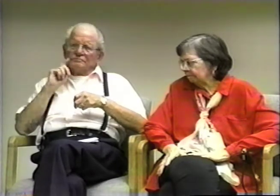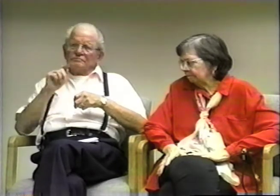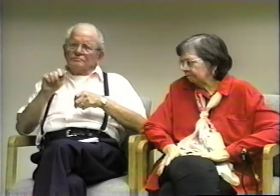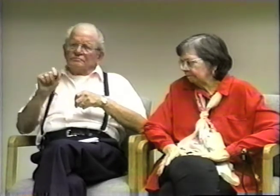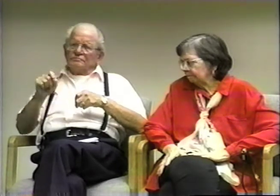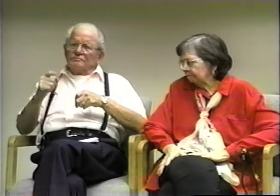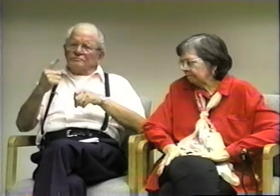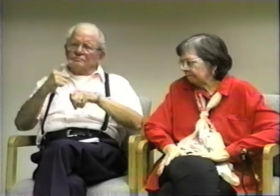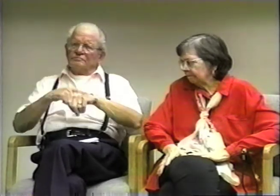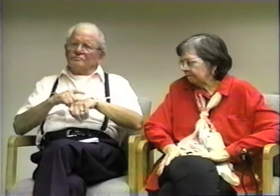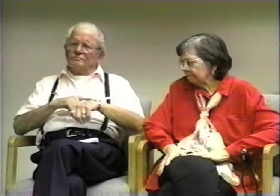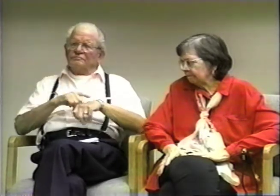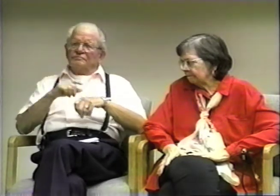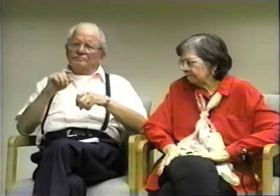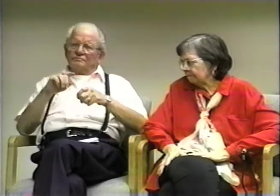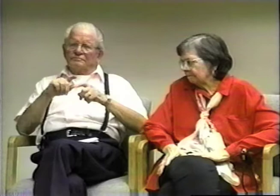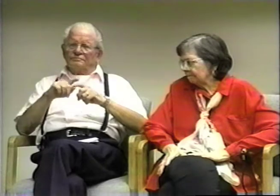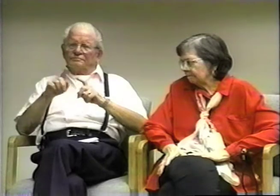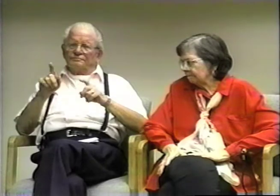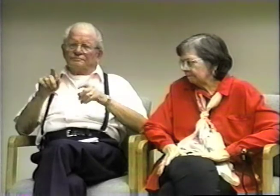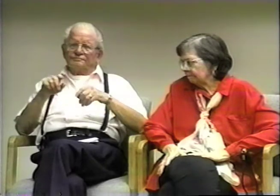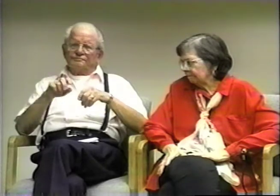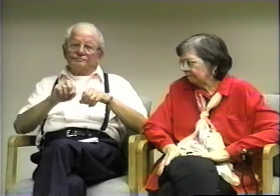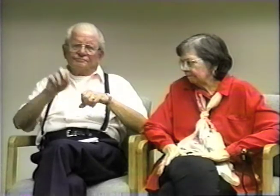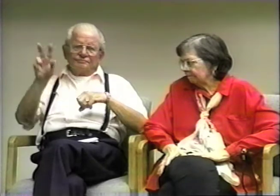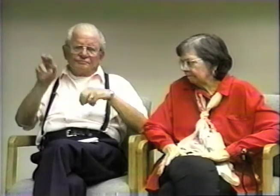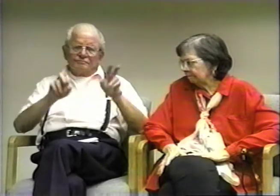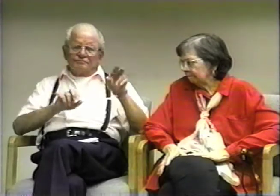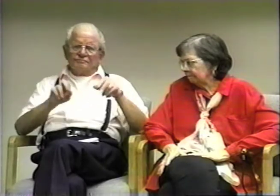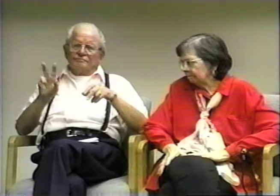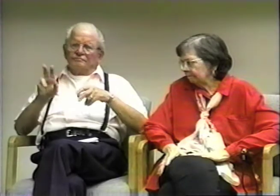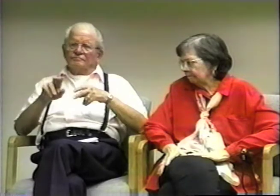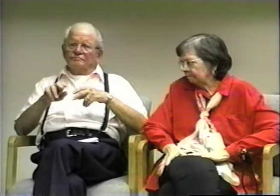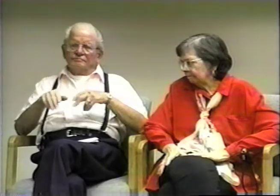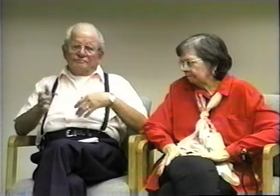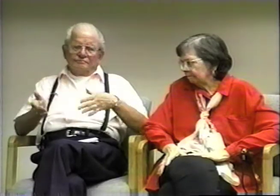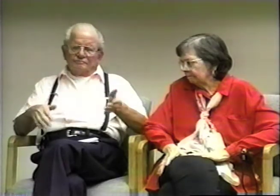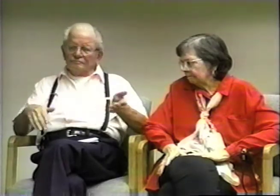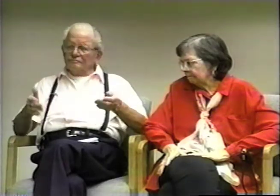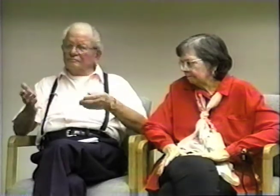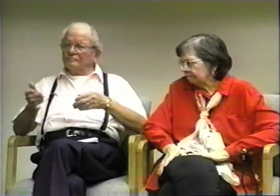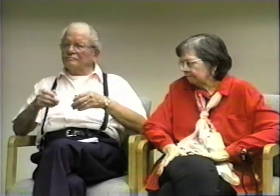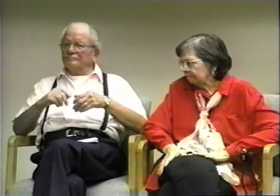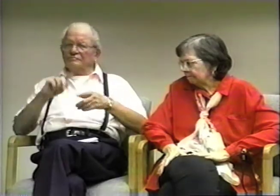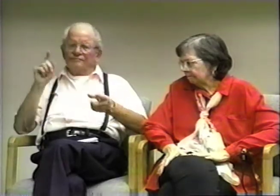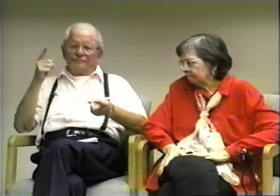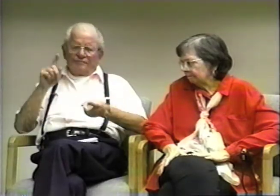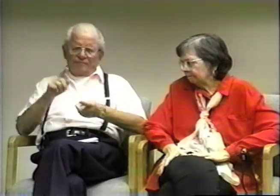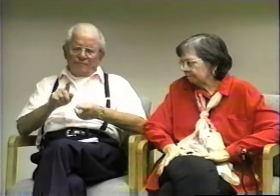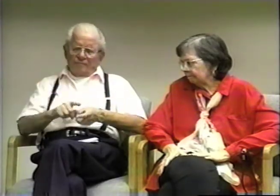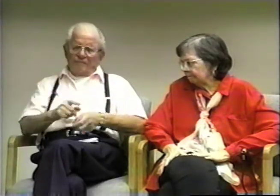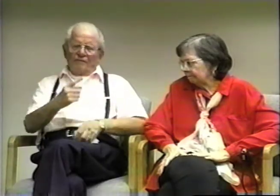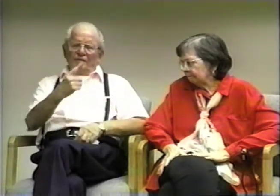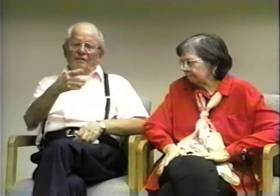That was one business which employed about eighteen or twenty Deaf people. Over the years, many of those people moved away,